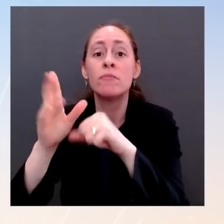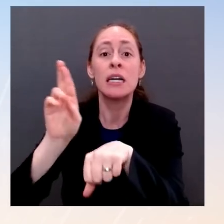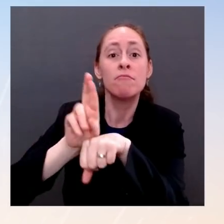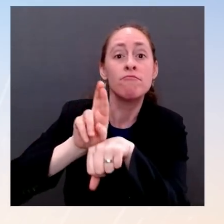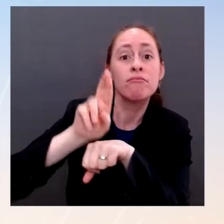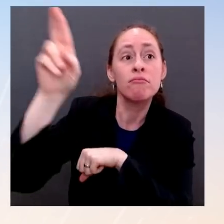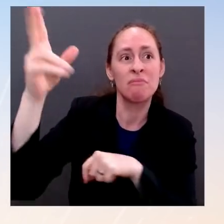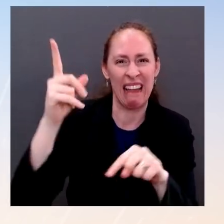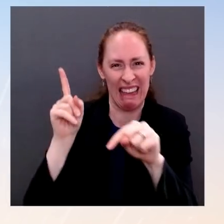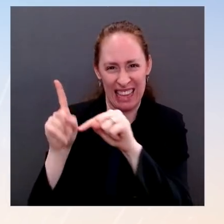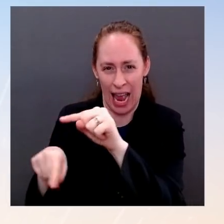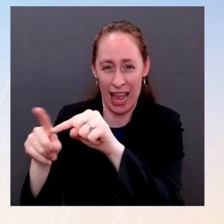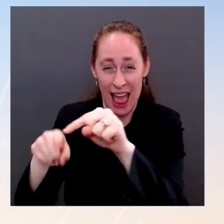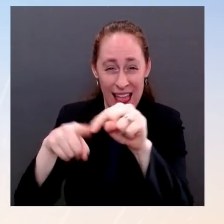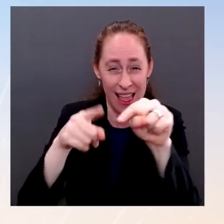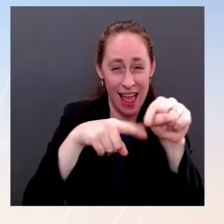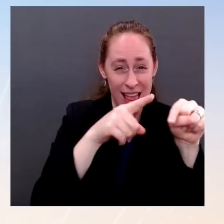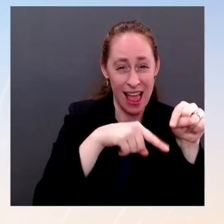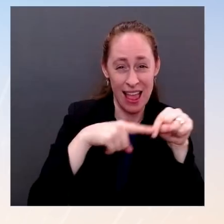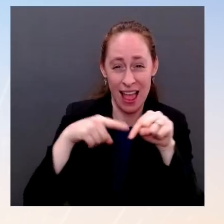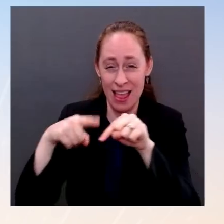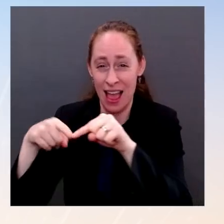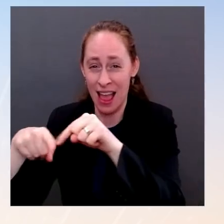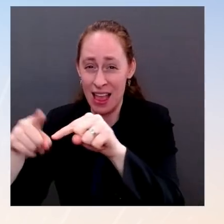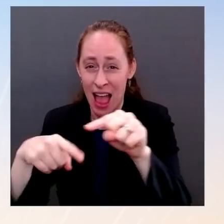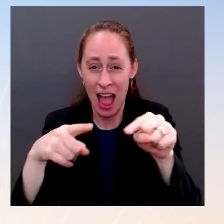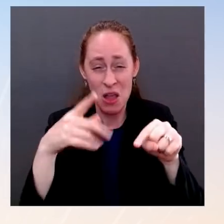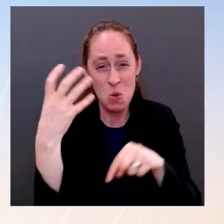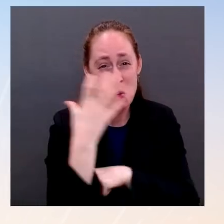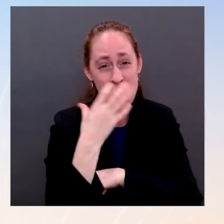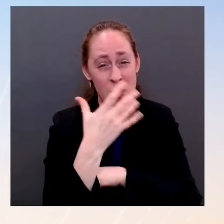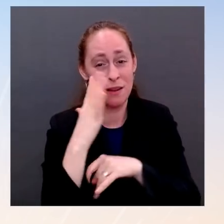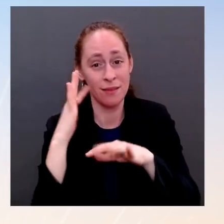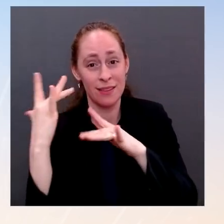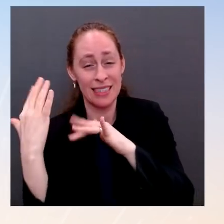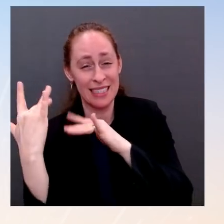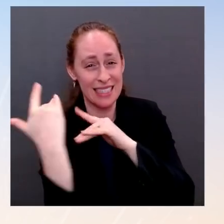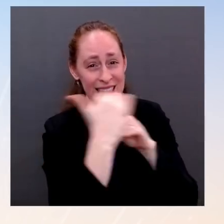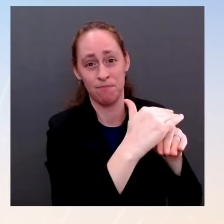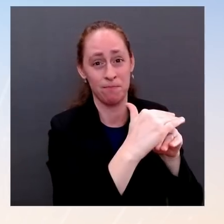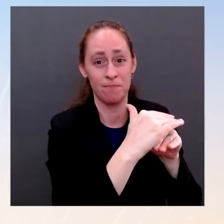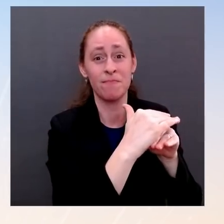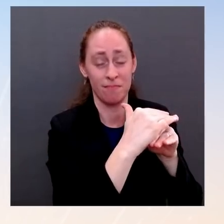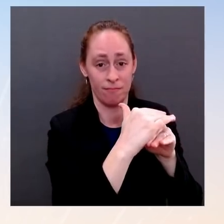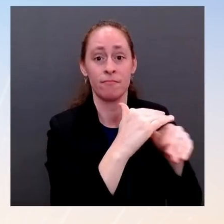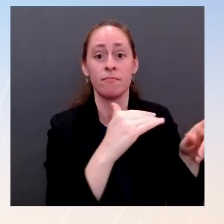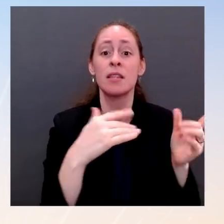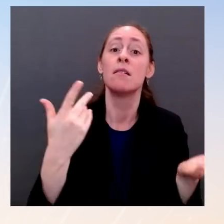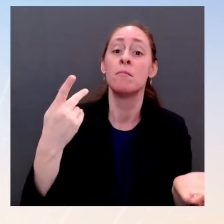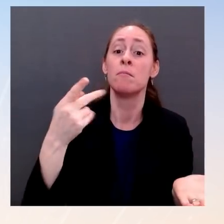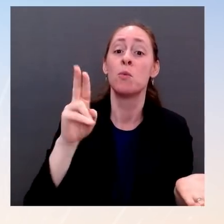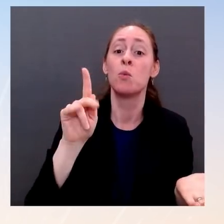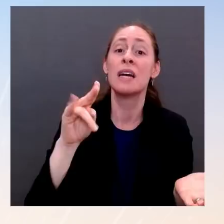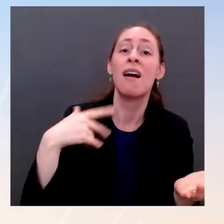to project power and exert influence on the world stage. If Russia invades Ukraine, it would become a pariah